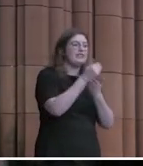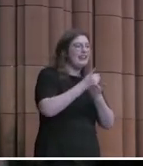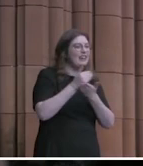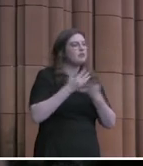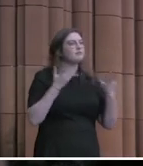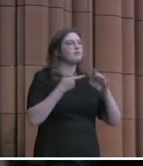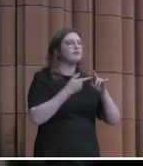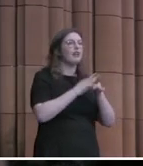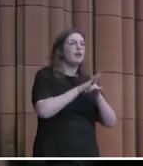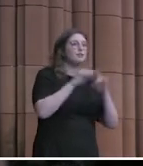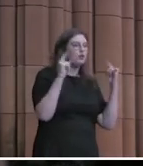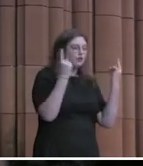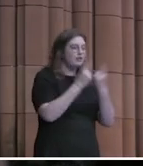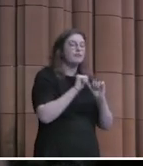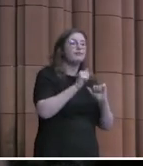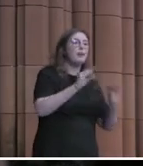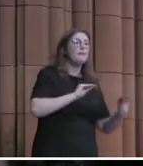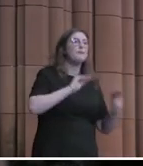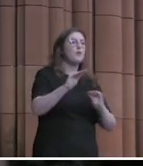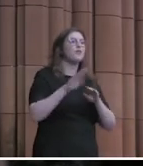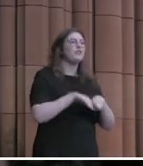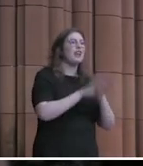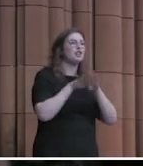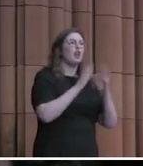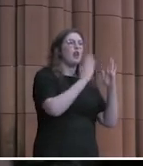before moving to the National Library of Scotland in 2014.